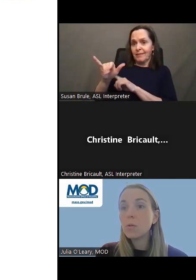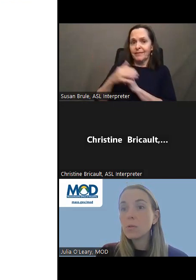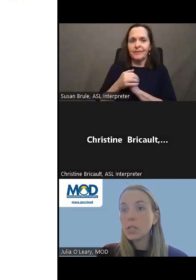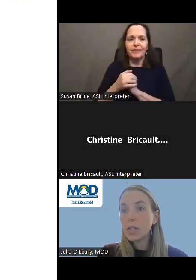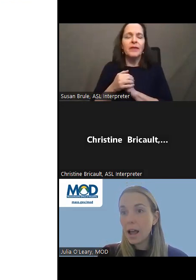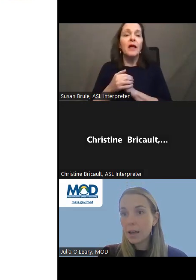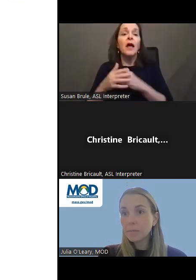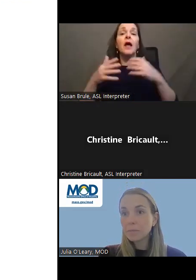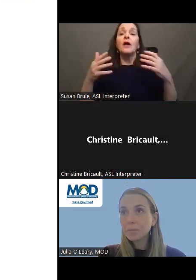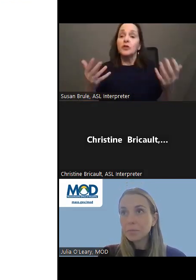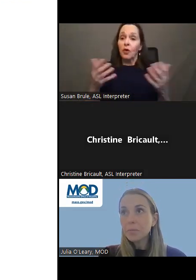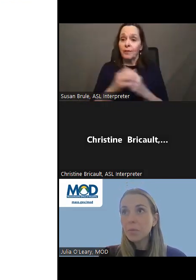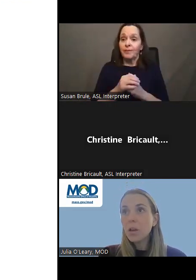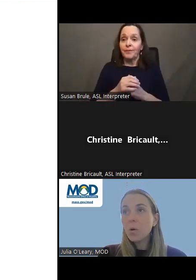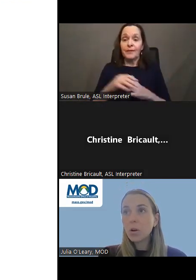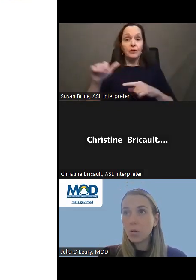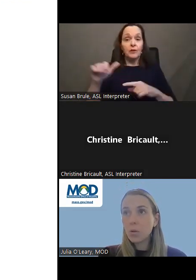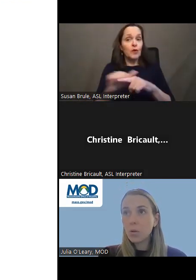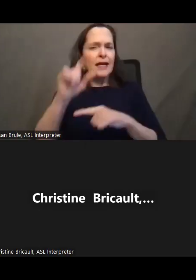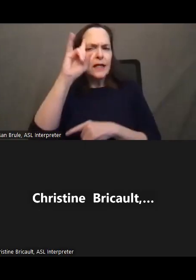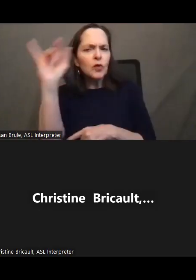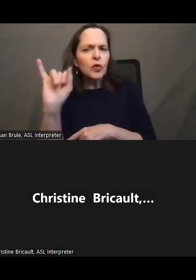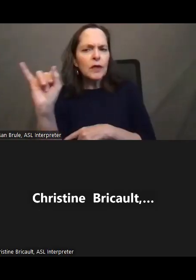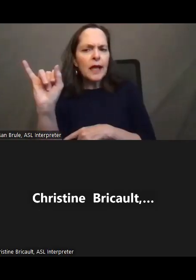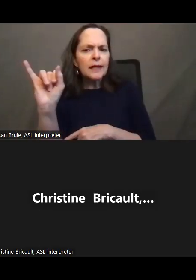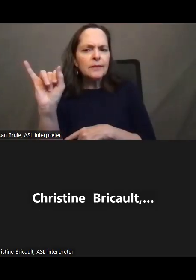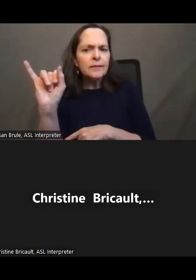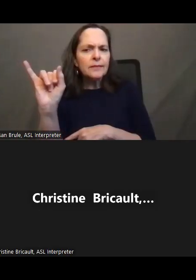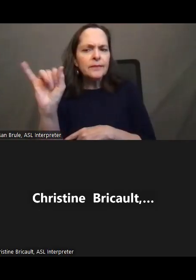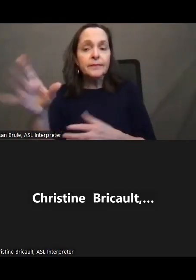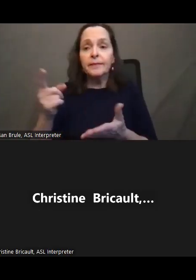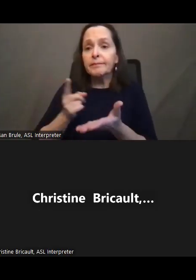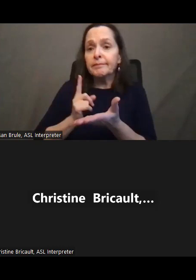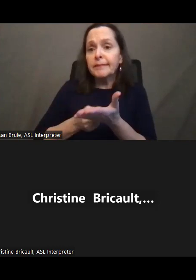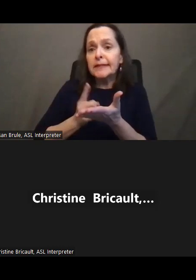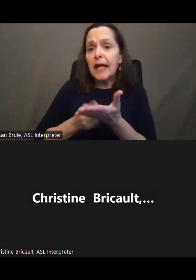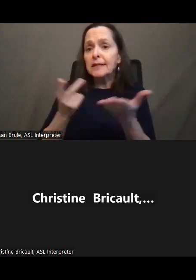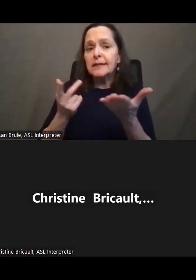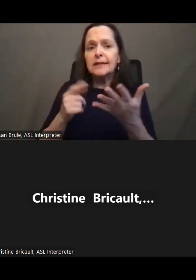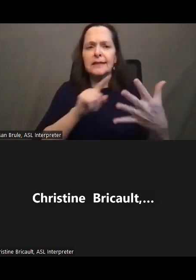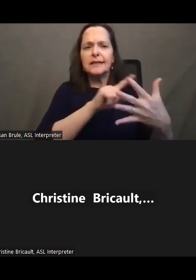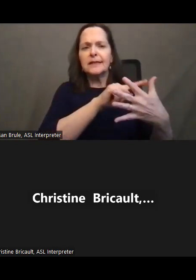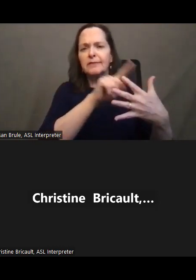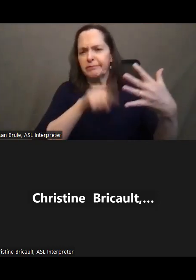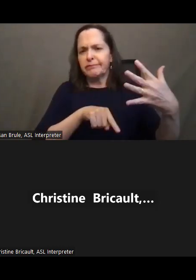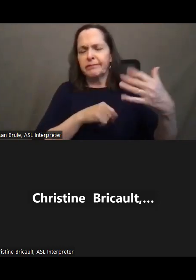So, today we're going to go over an overview of disability laws.